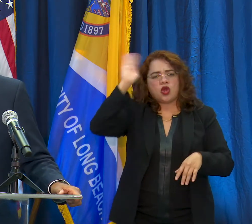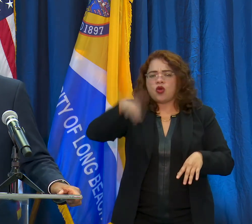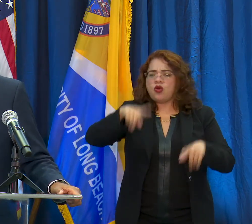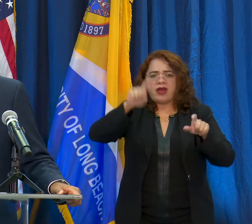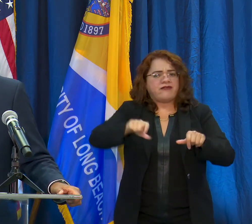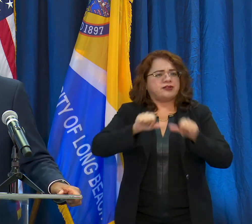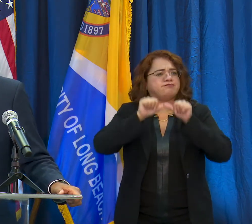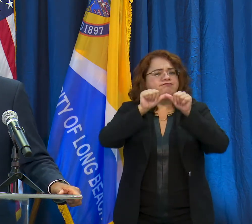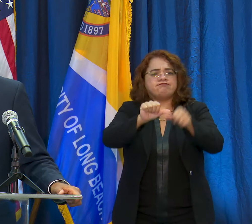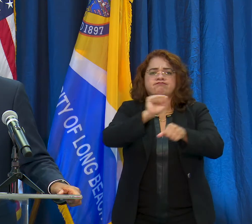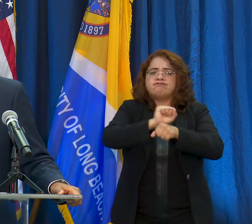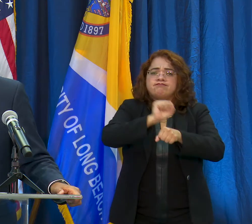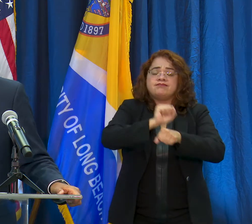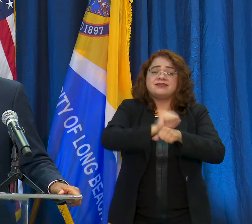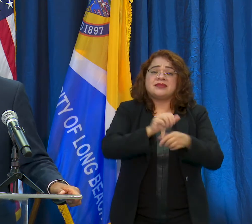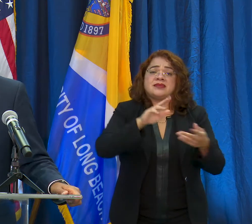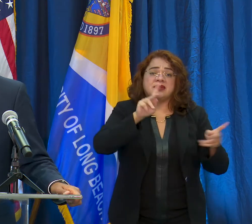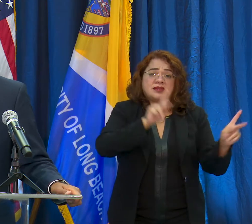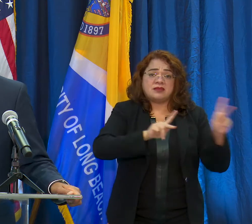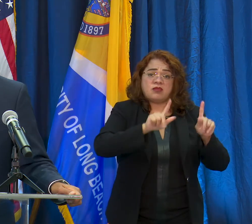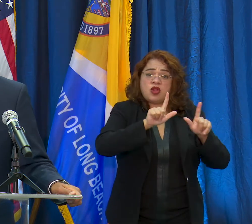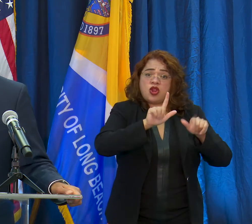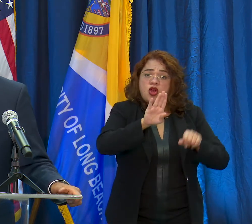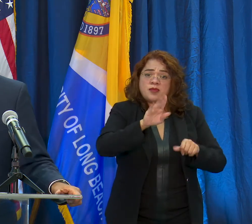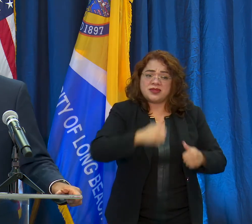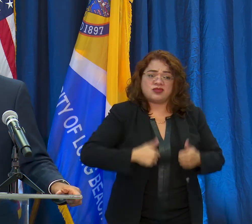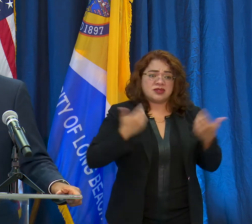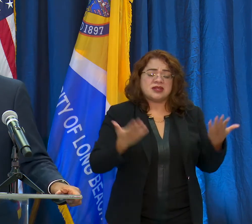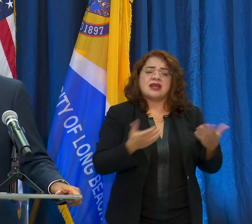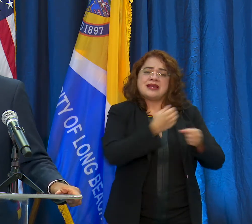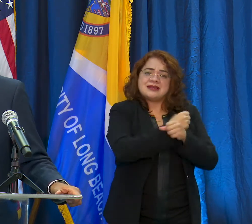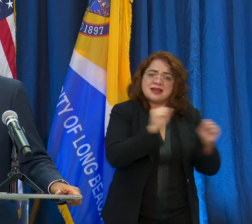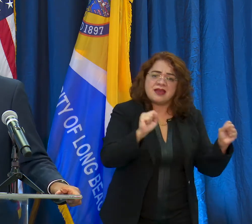are safe, are cared for, and that we're moving towards a city that is more